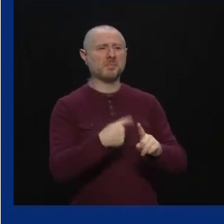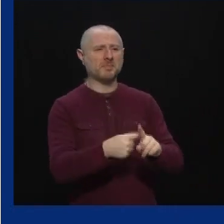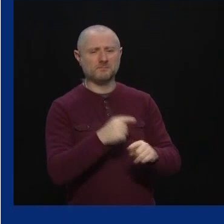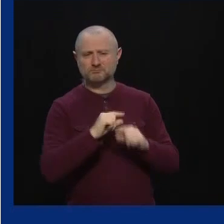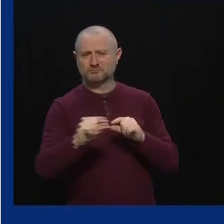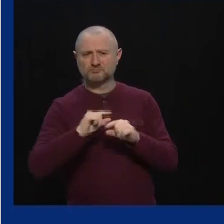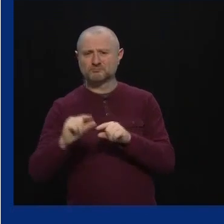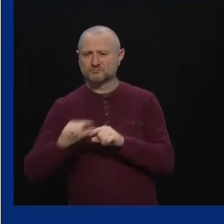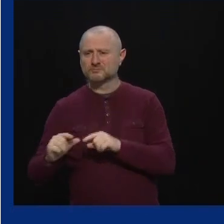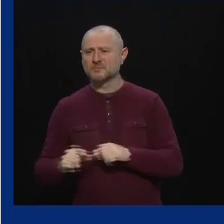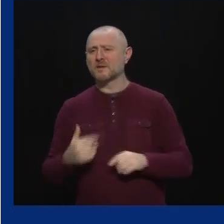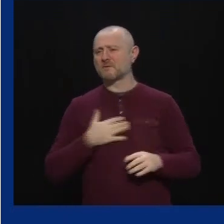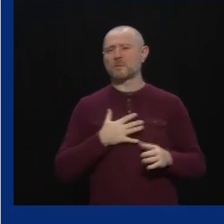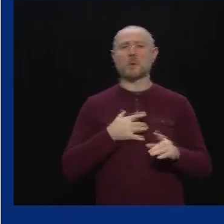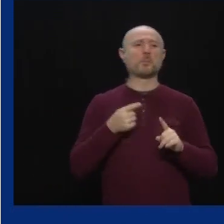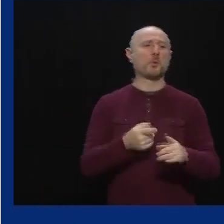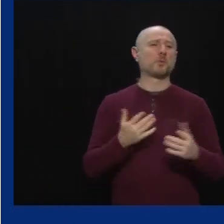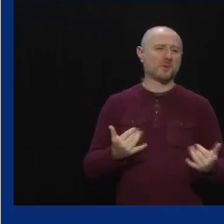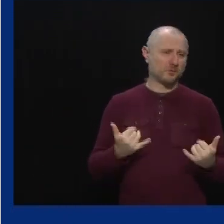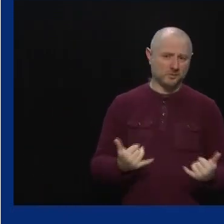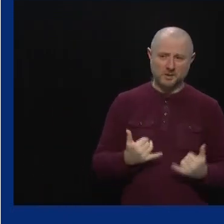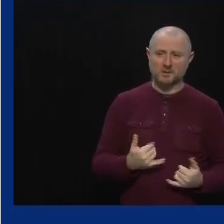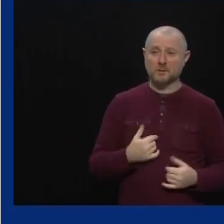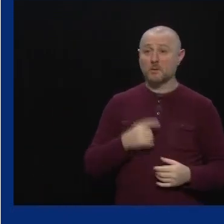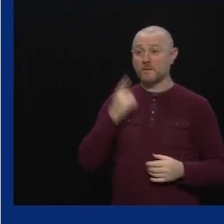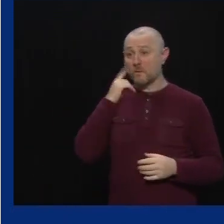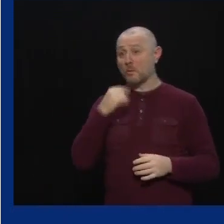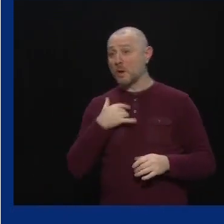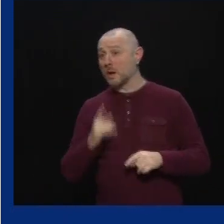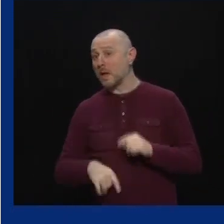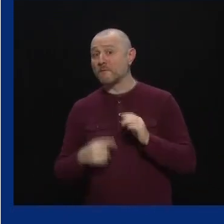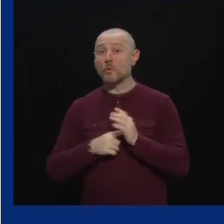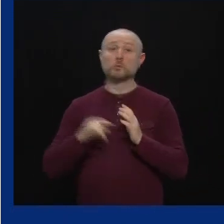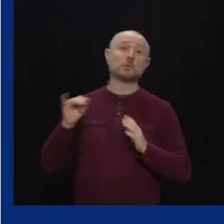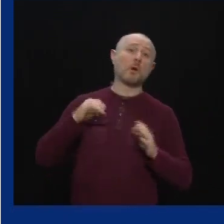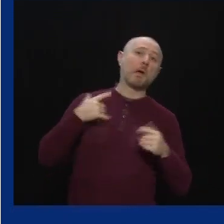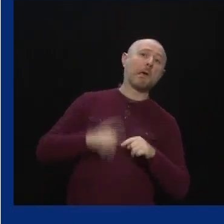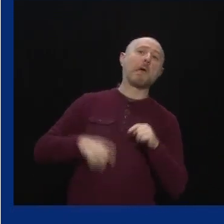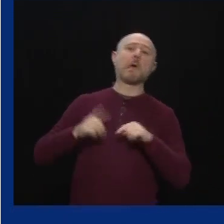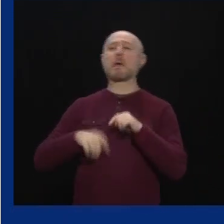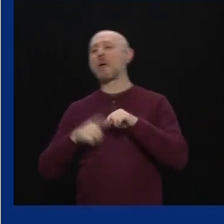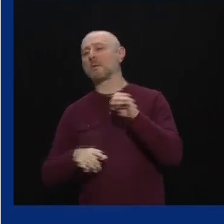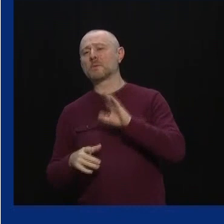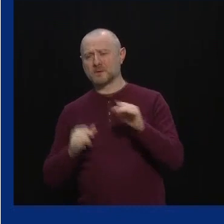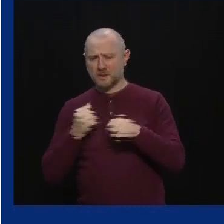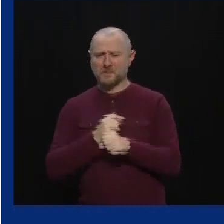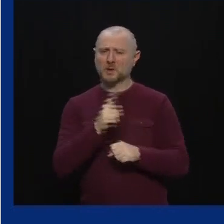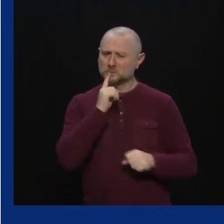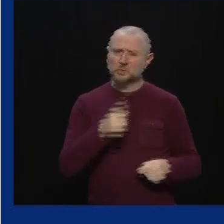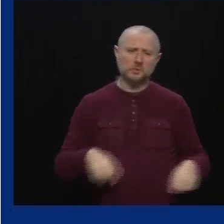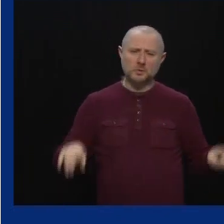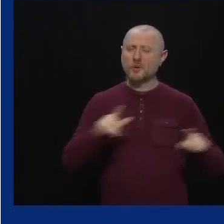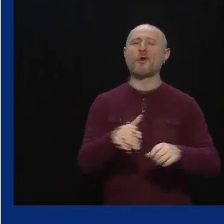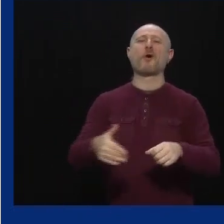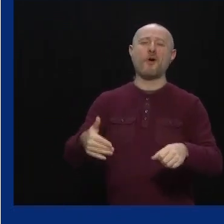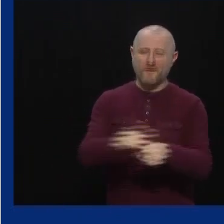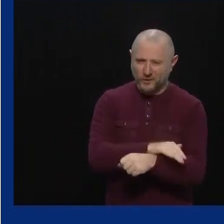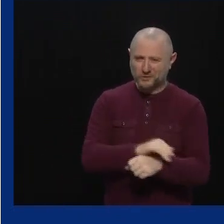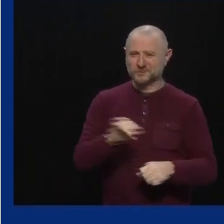AMERICAN RESCUE ACT REMAIN IN PLACE, AND THERE ARE SUBSTANTIAL SUBSIDIES THAT CAN LOWER SO, THAT'S THE MESSAGE TODAY, GOVERNOR.